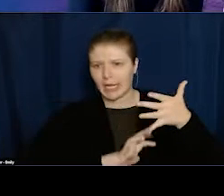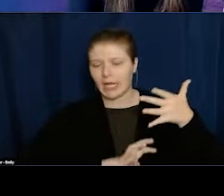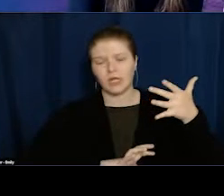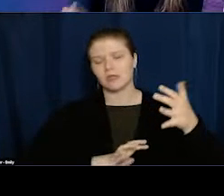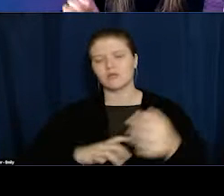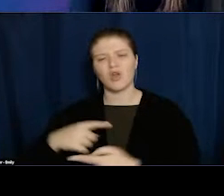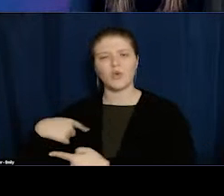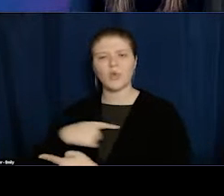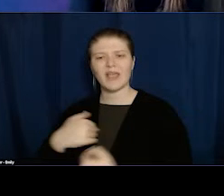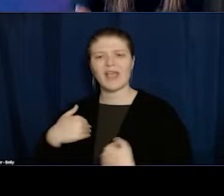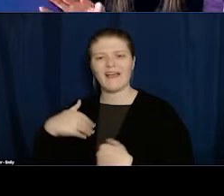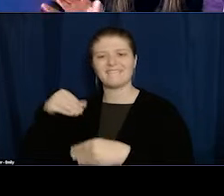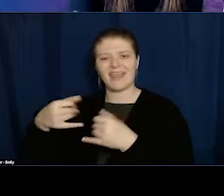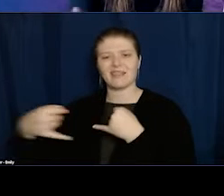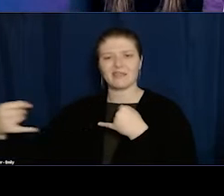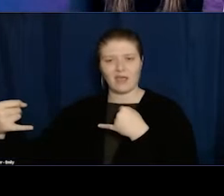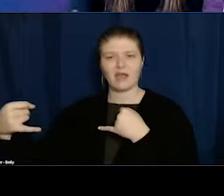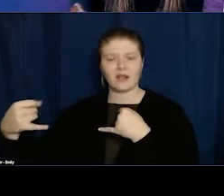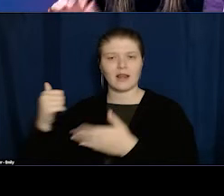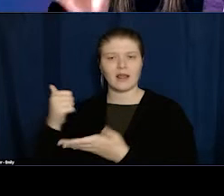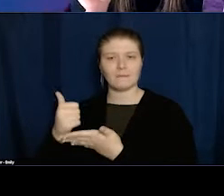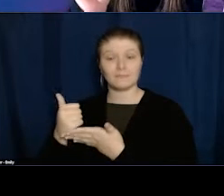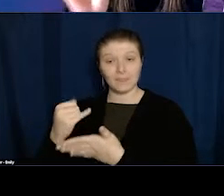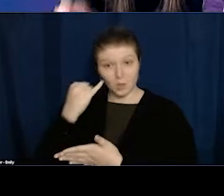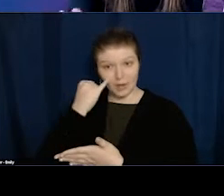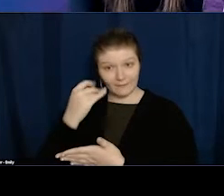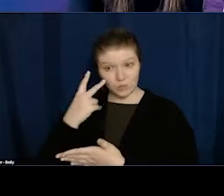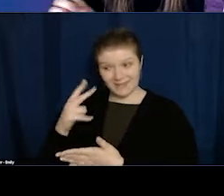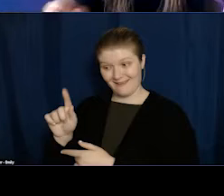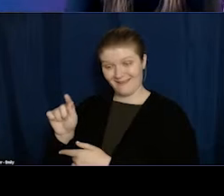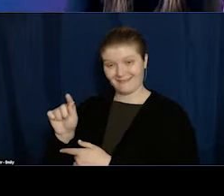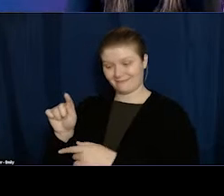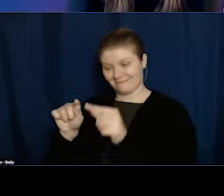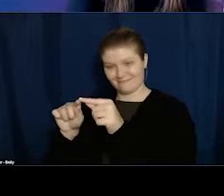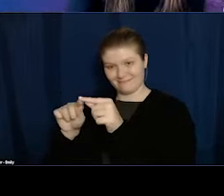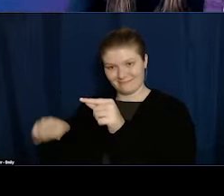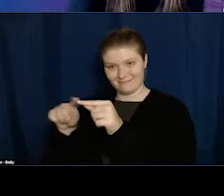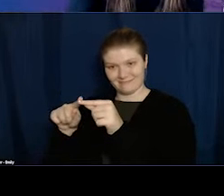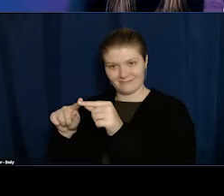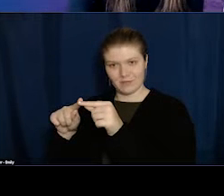So any time you see this blue "i" icon on all of your pages, please hover over it.